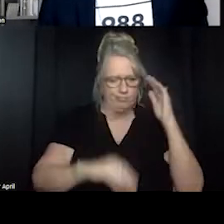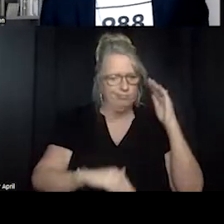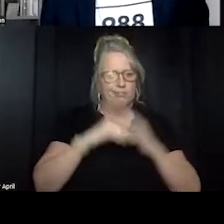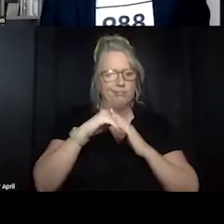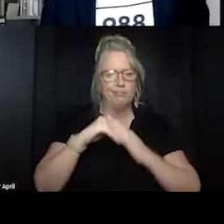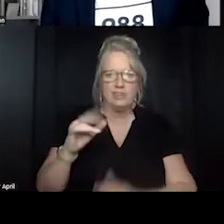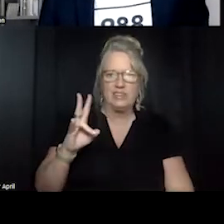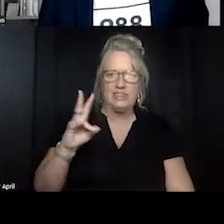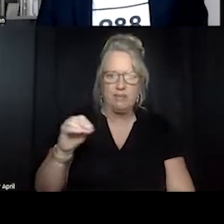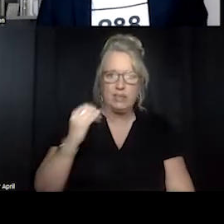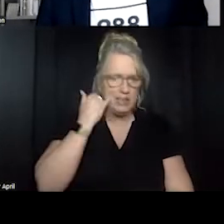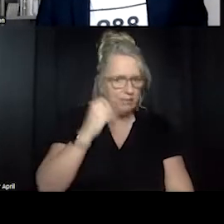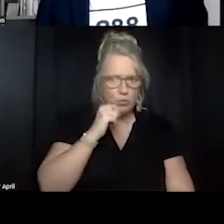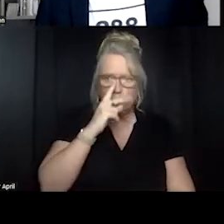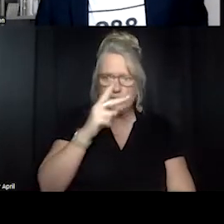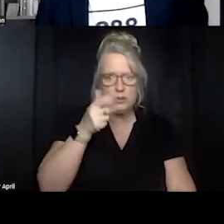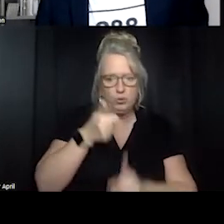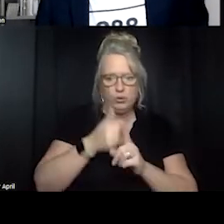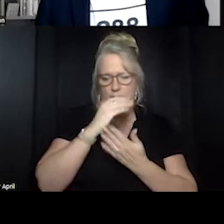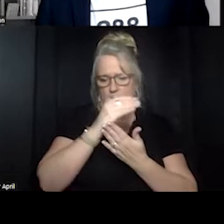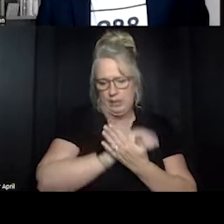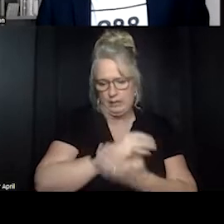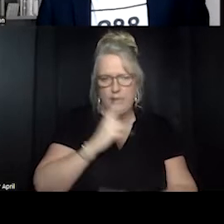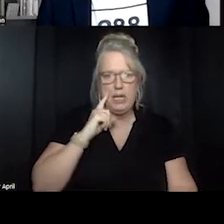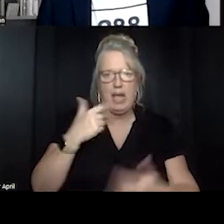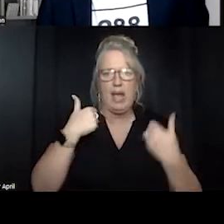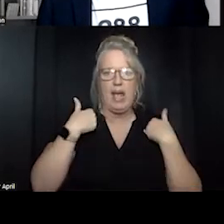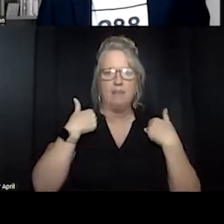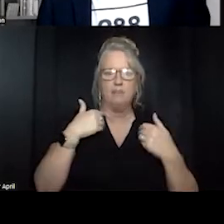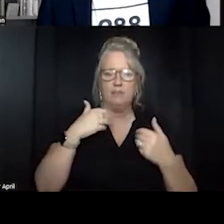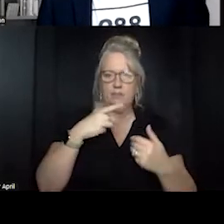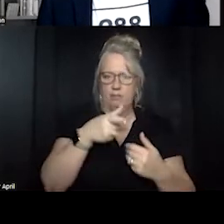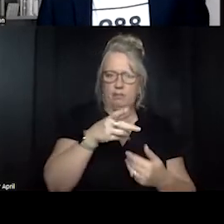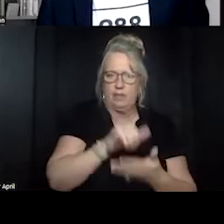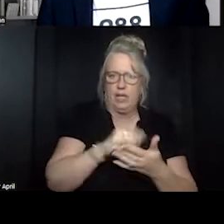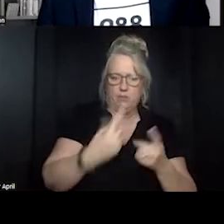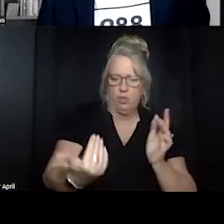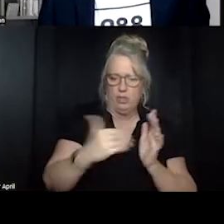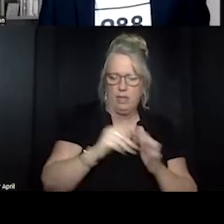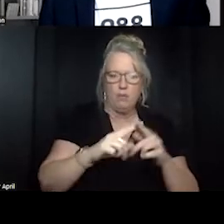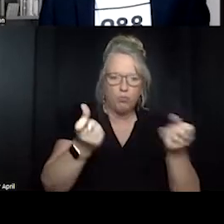IF YOU DON'T SEE YOURSELF LISTED, LIKE TO HAVE US ADD. LOOKING FOR MULTISTATE NATIONAL GROUPS.